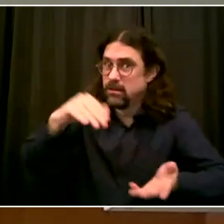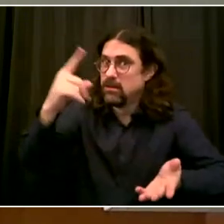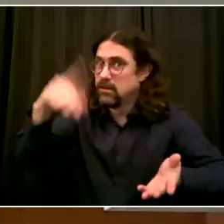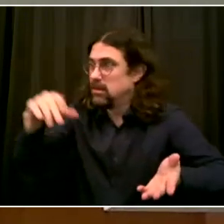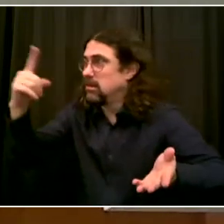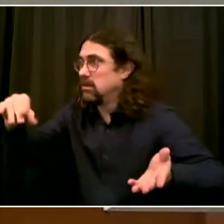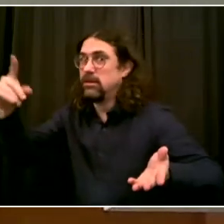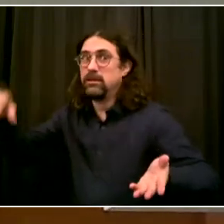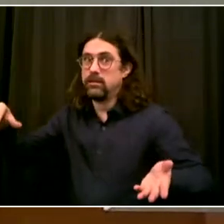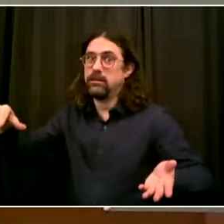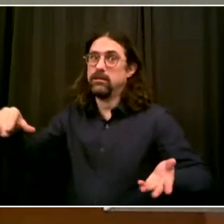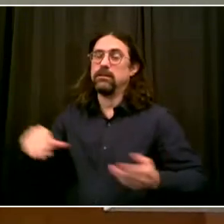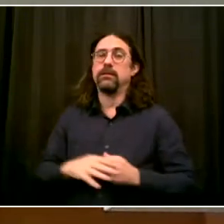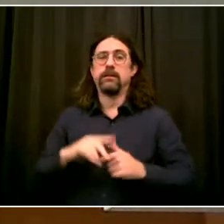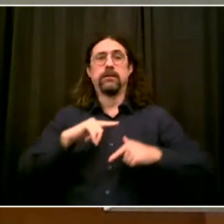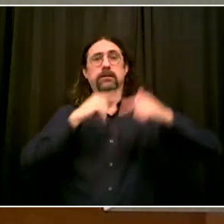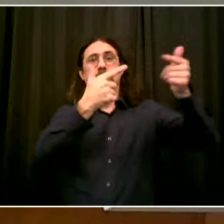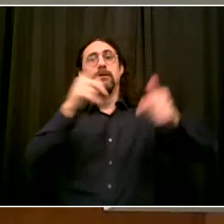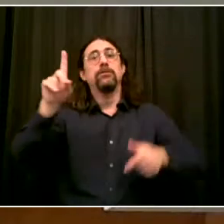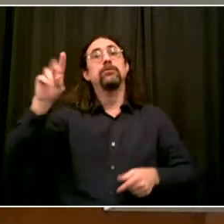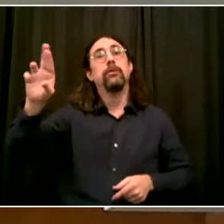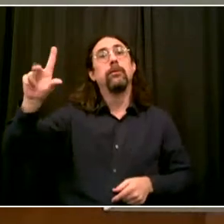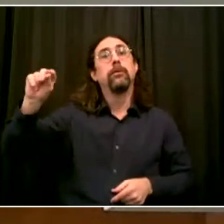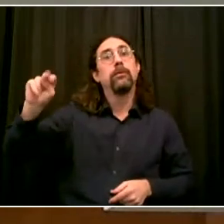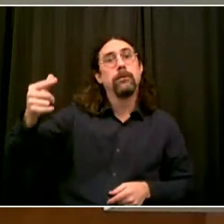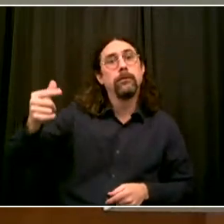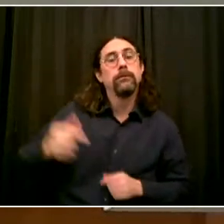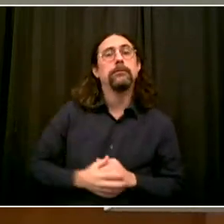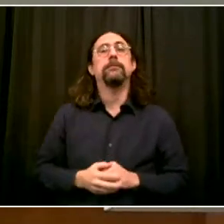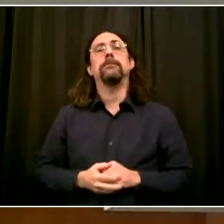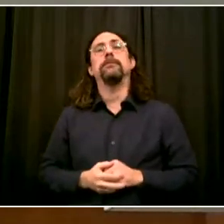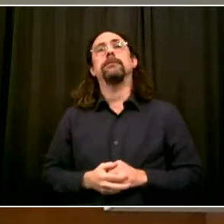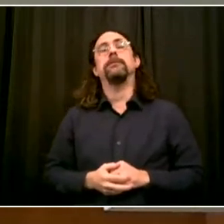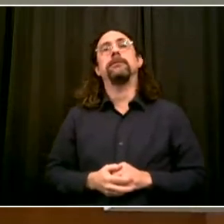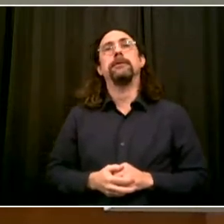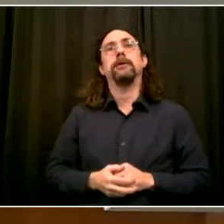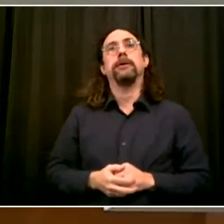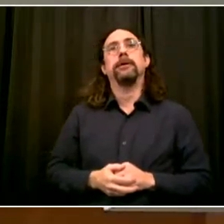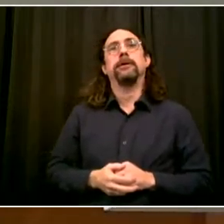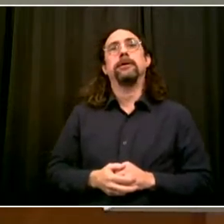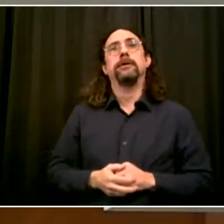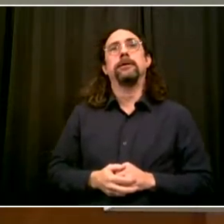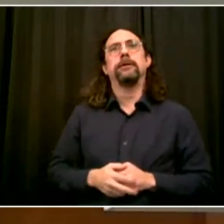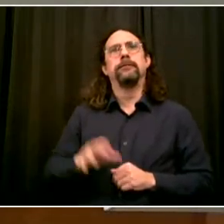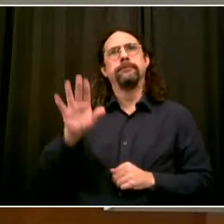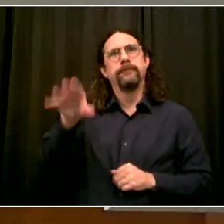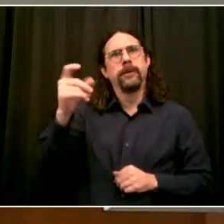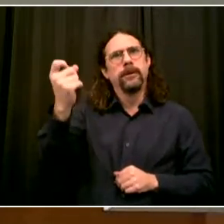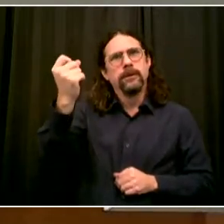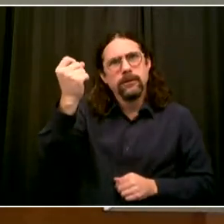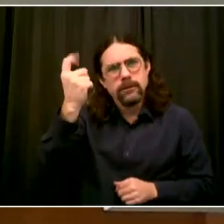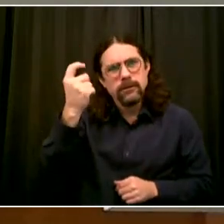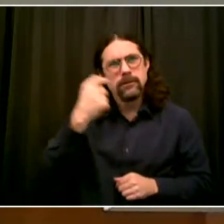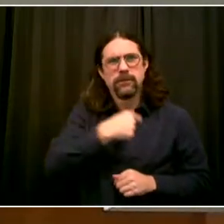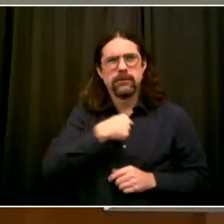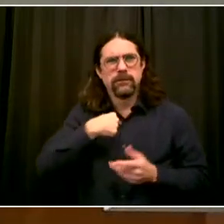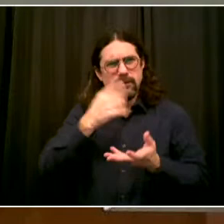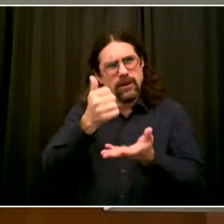AGO. WE WANT TO DO EVERYTHING IN OUR POWER TO HELP YOU IN ORDER TO QUARANTINE. WE HAVE MADE 2.9